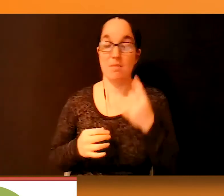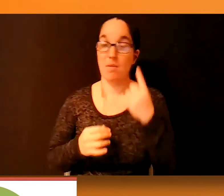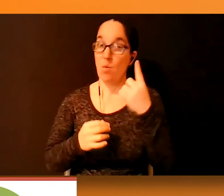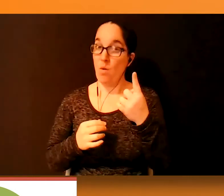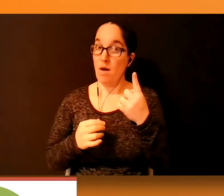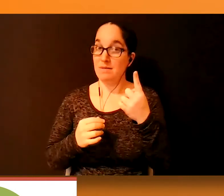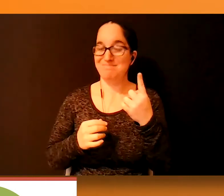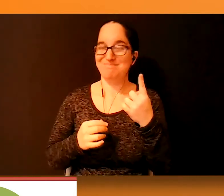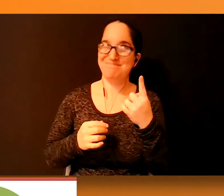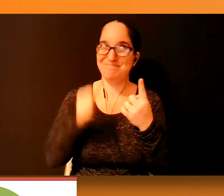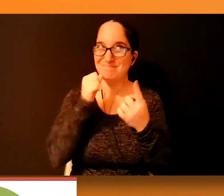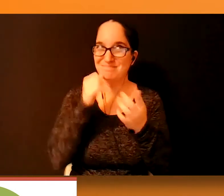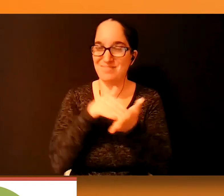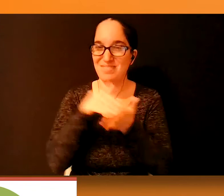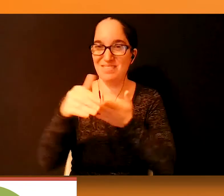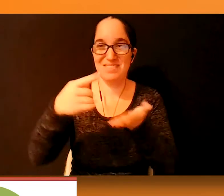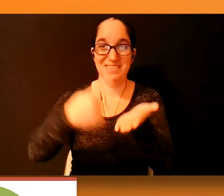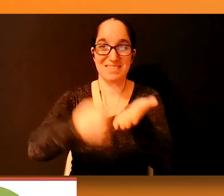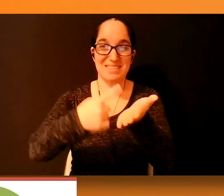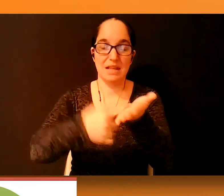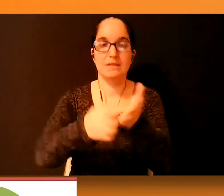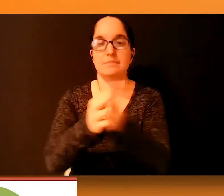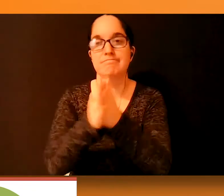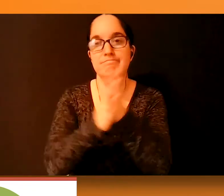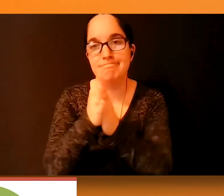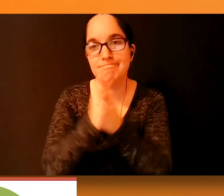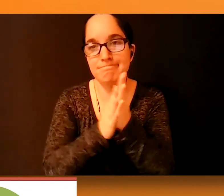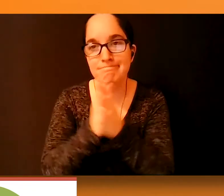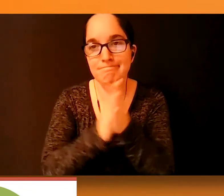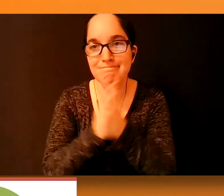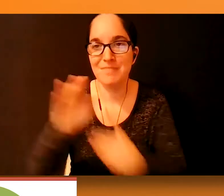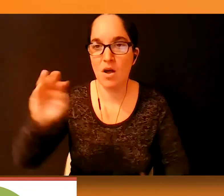that we don't talk about a lot is motivation. And I know that a lot of us feel like